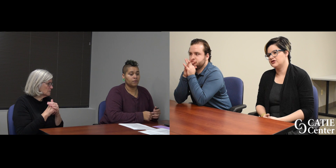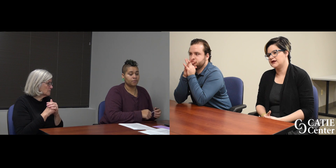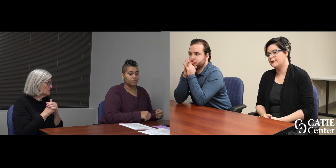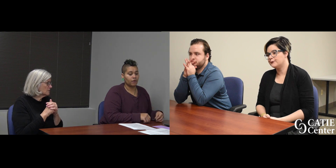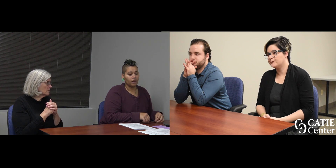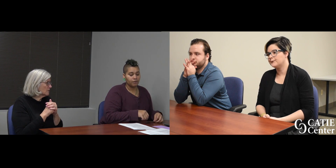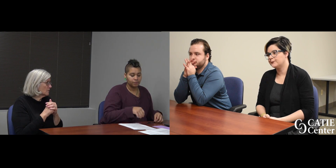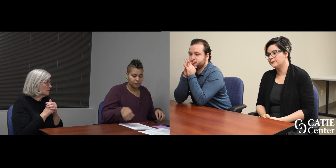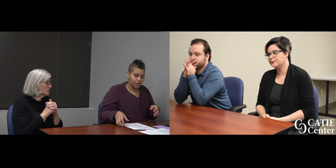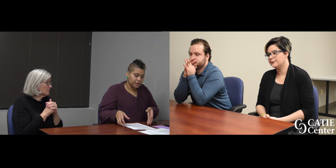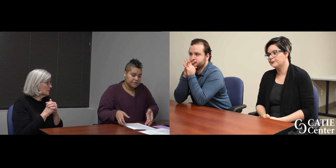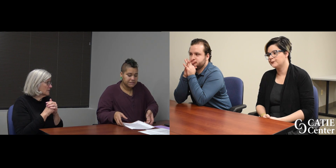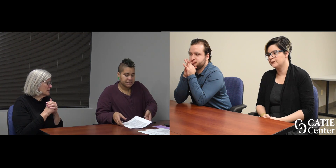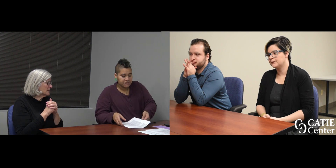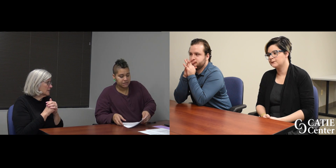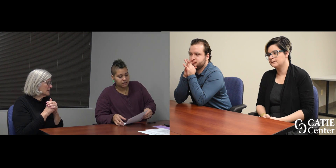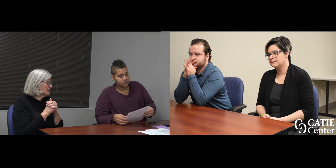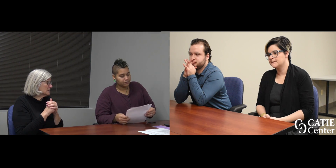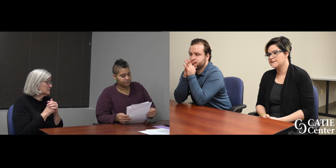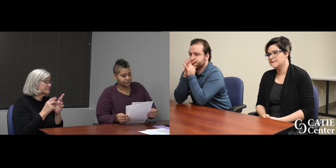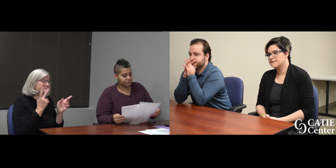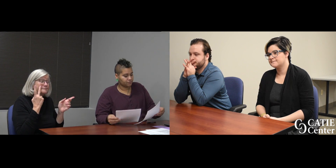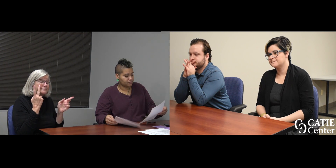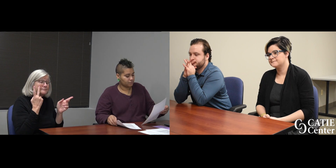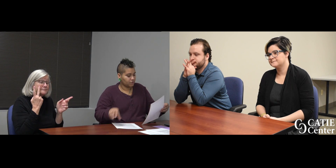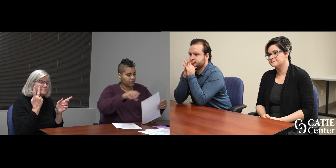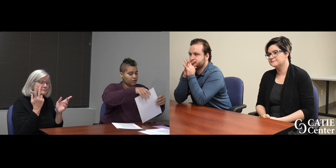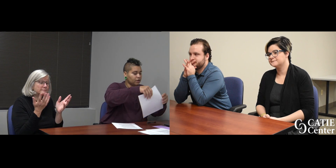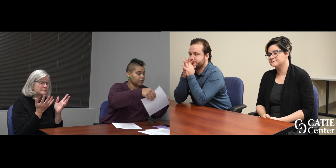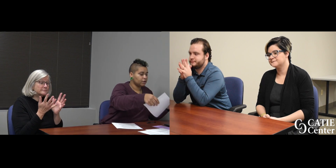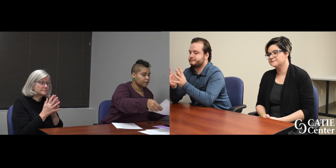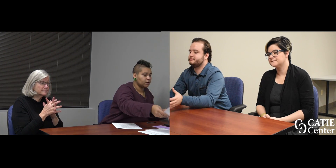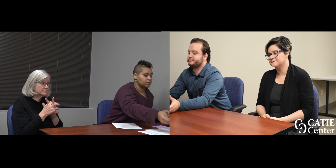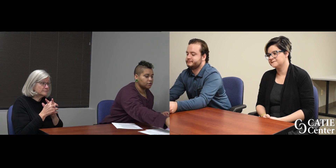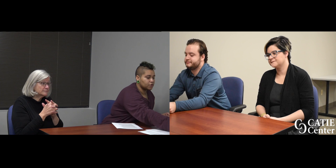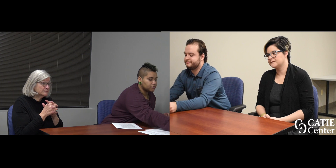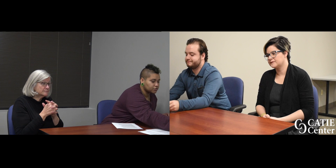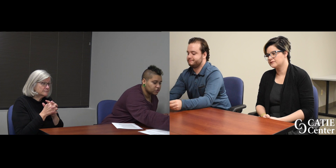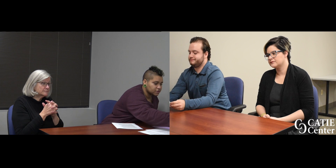Let's see here. Here we go.